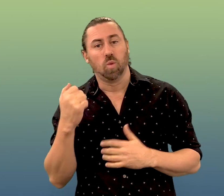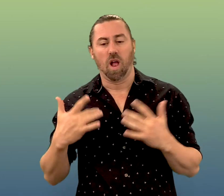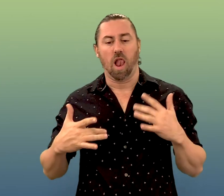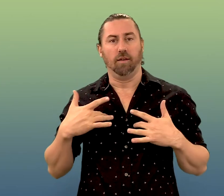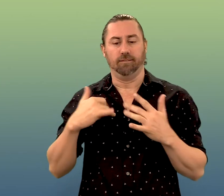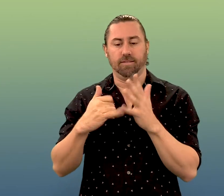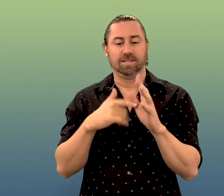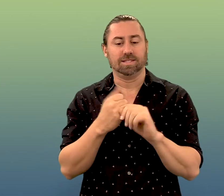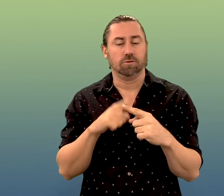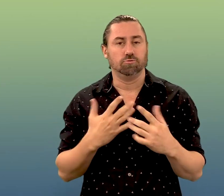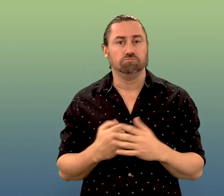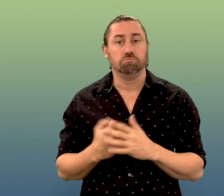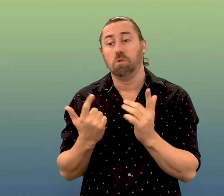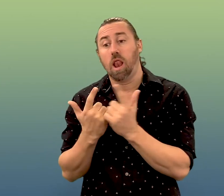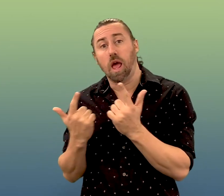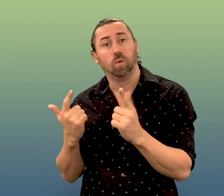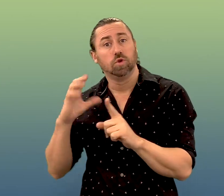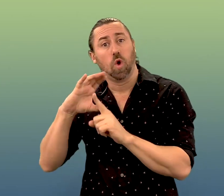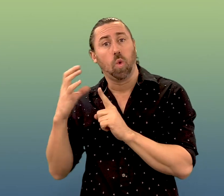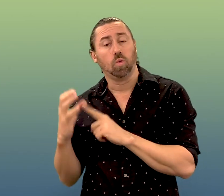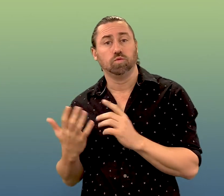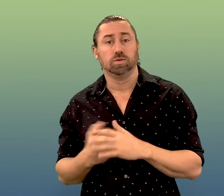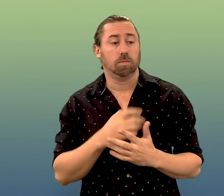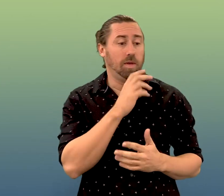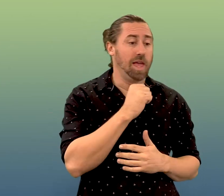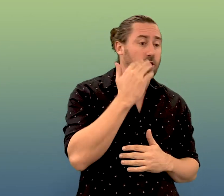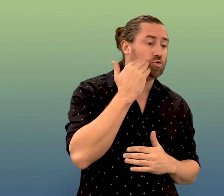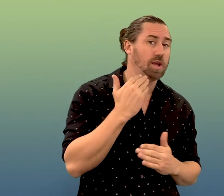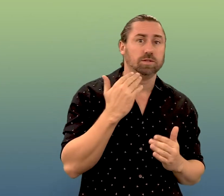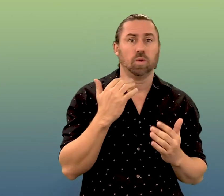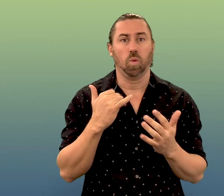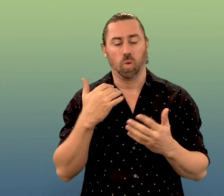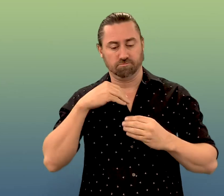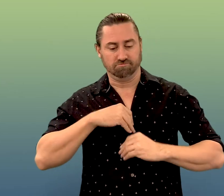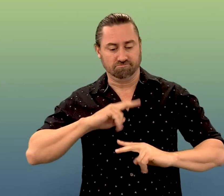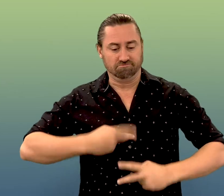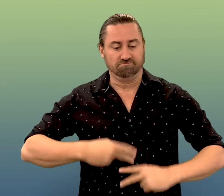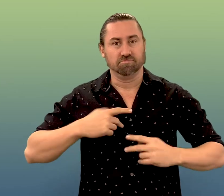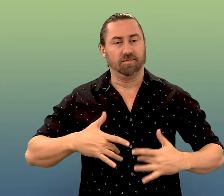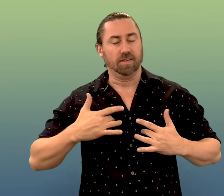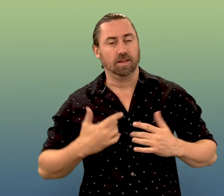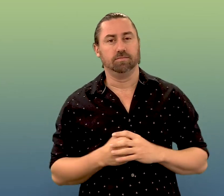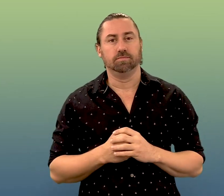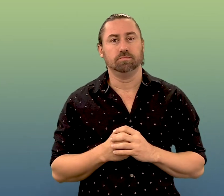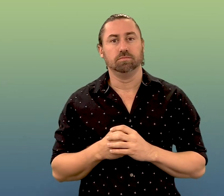age and life stage, language and culture gender and sexual orientation,